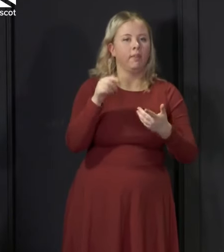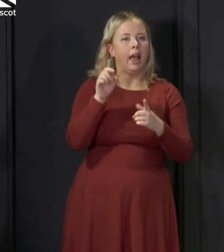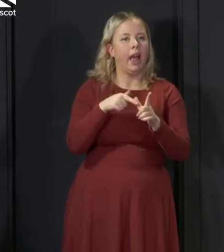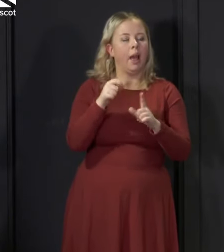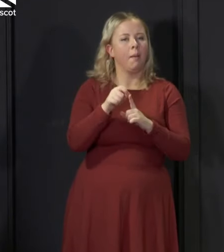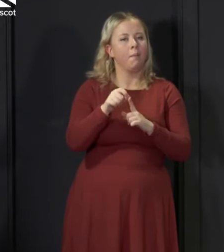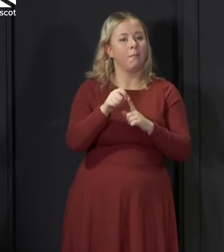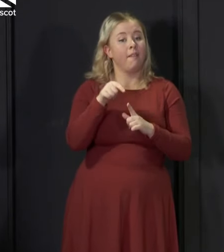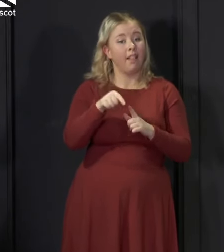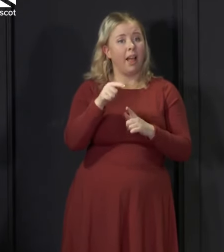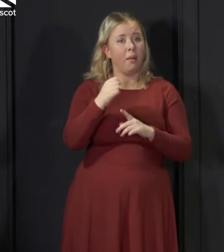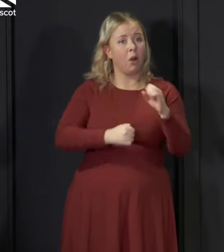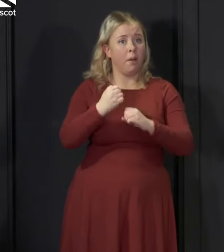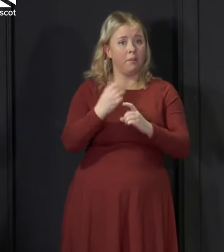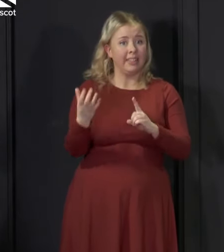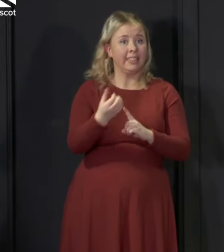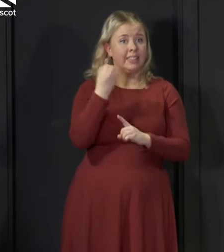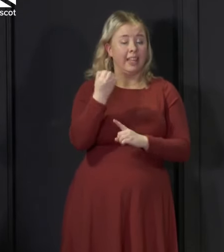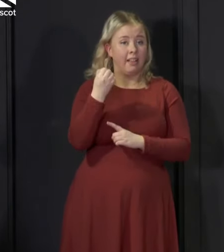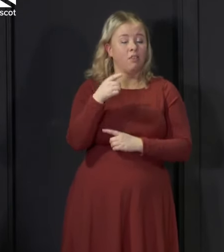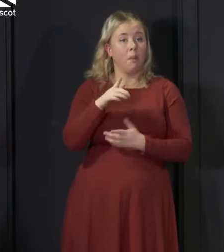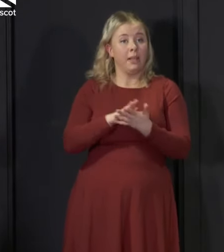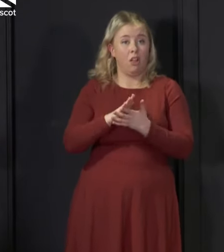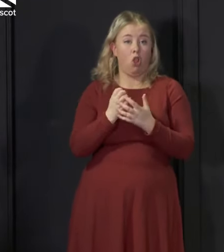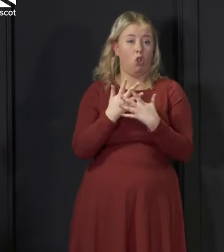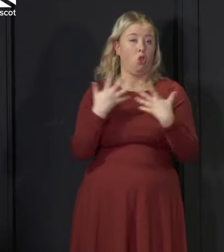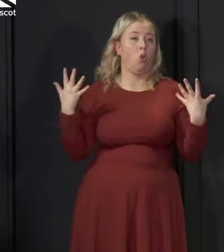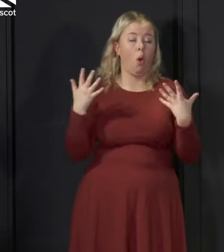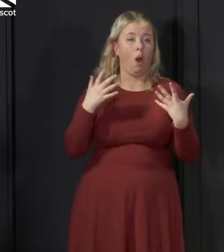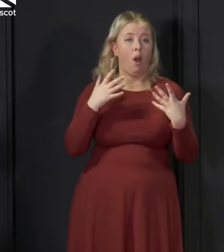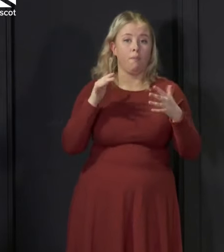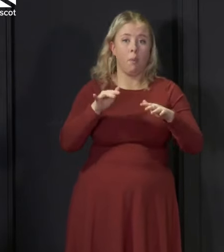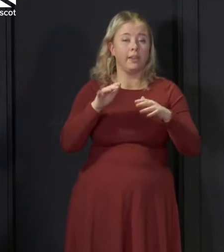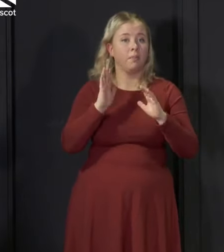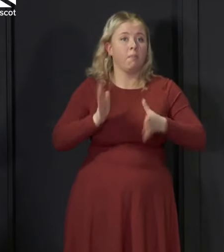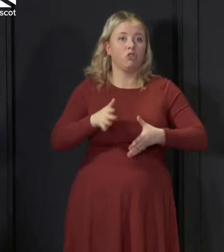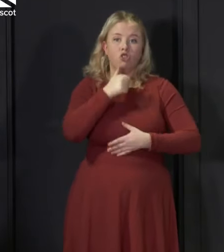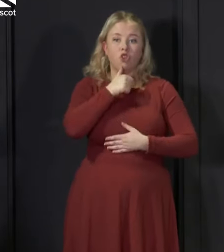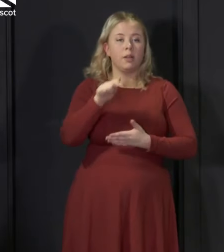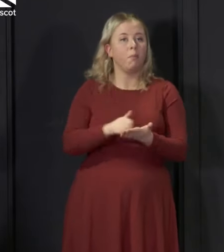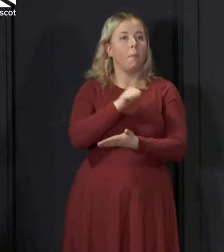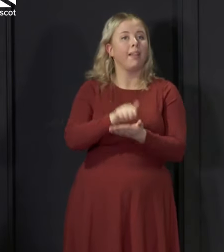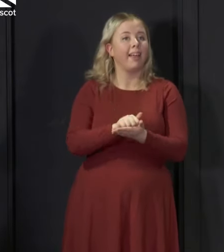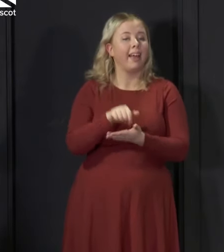you need very, very high numbers of the population to use it, to use it properly. So it is, this